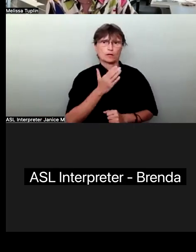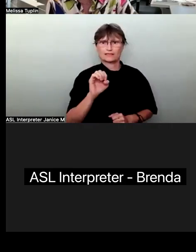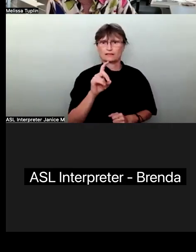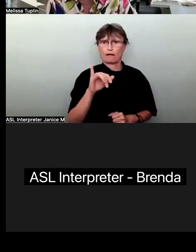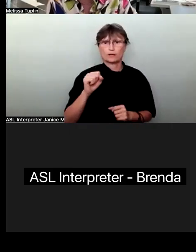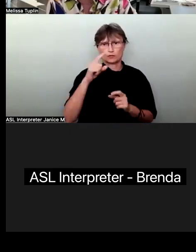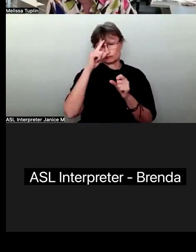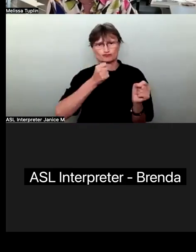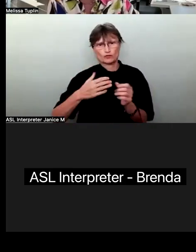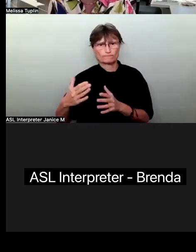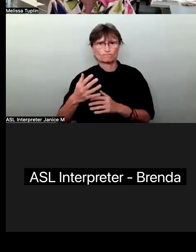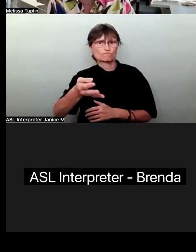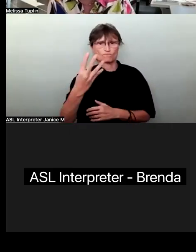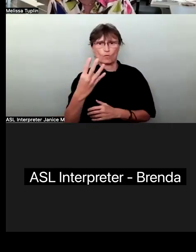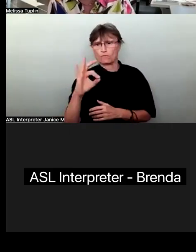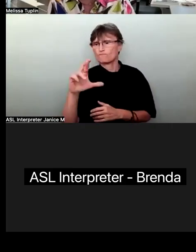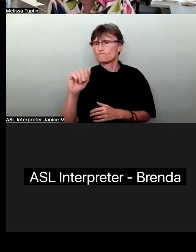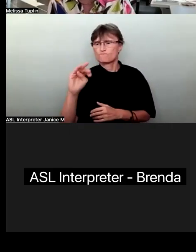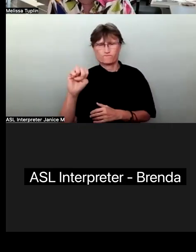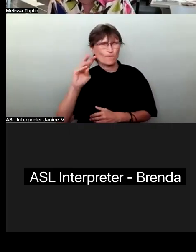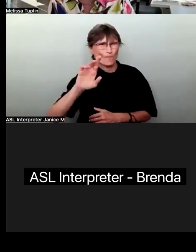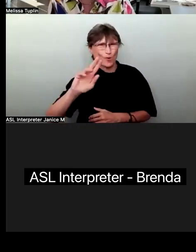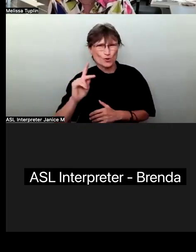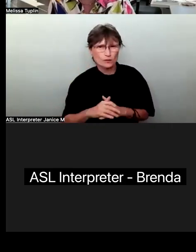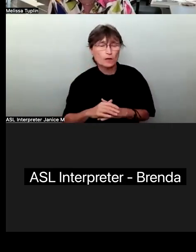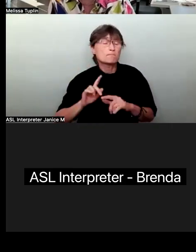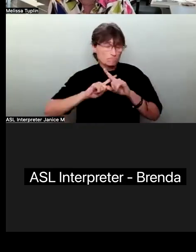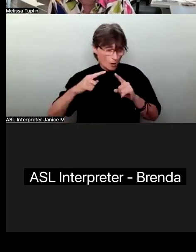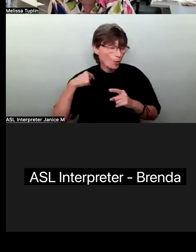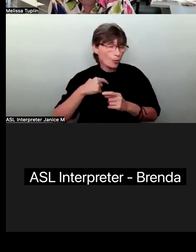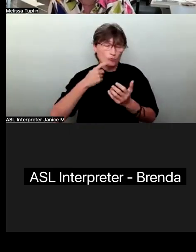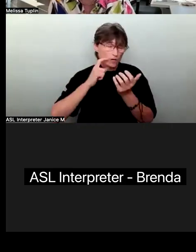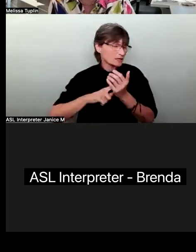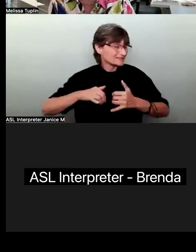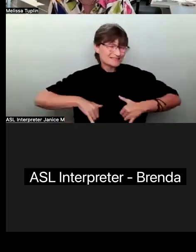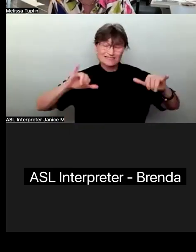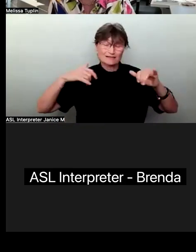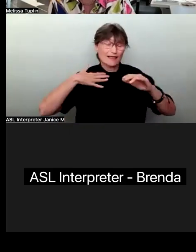which acknowledges that there continue to be disparities and systemic barriers for individuals